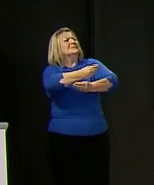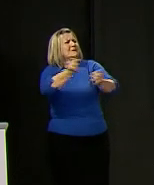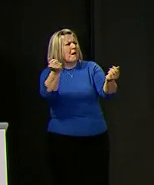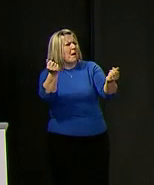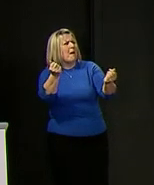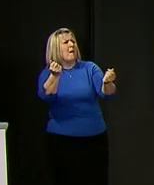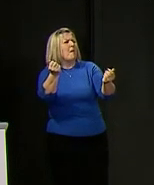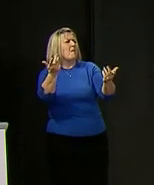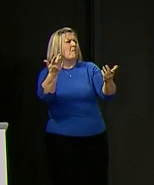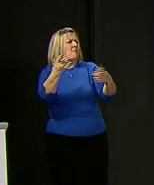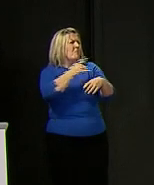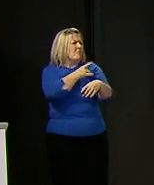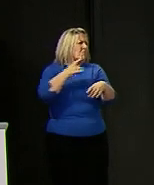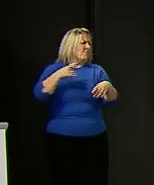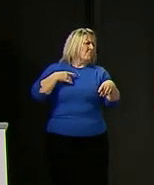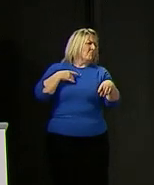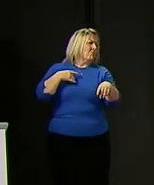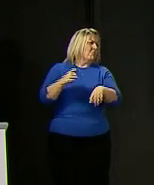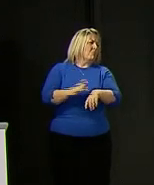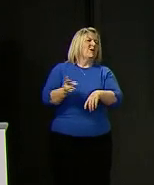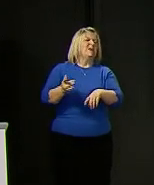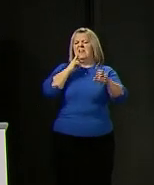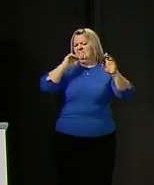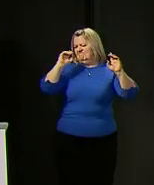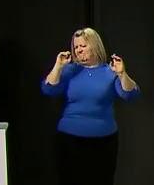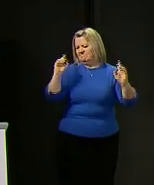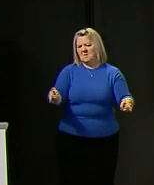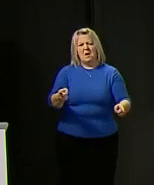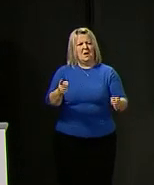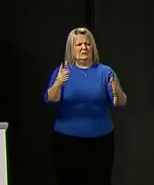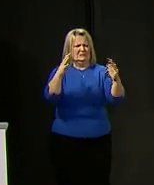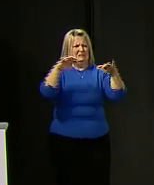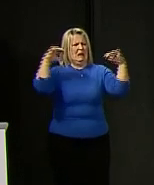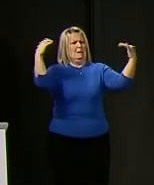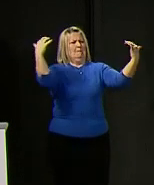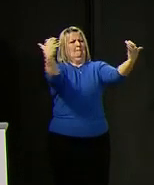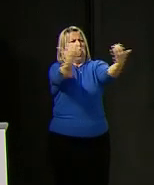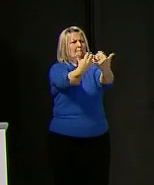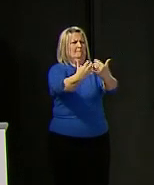unlikely that stadiums can be filled again before the vaccine is found and